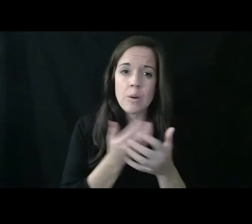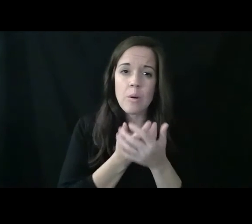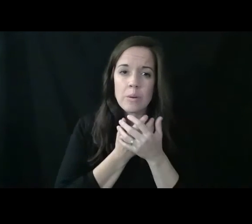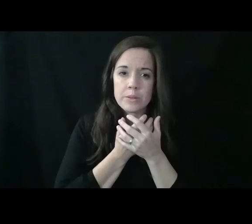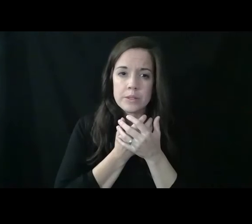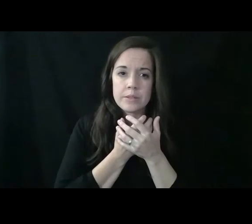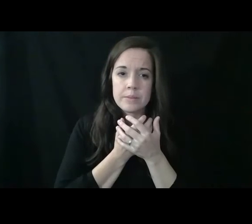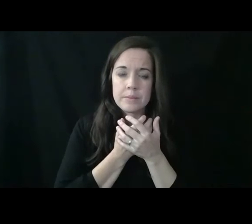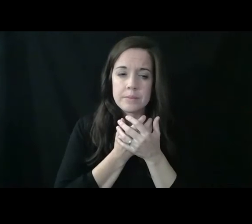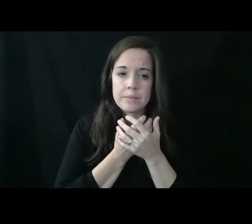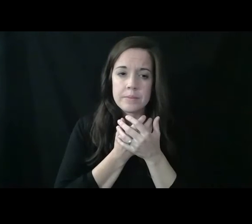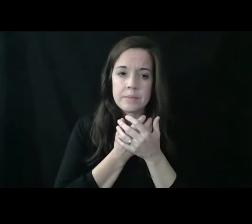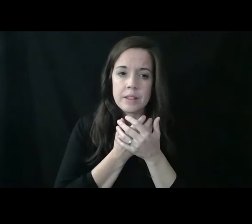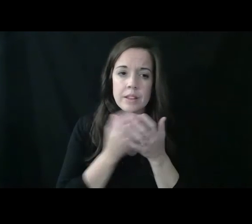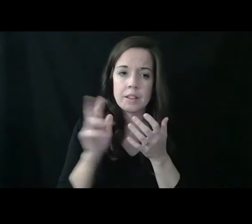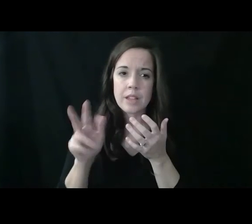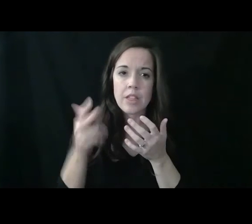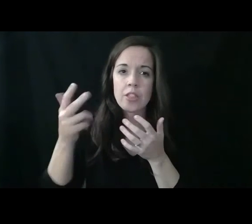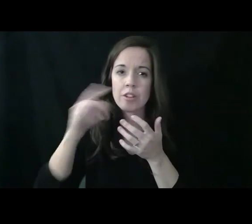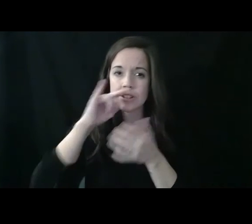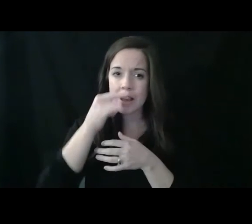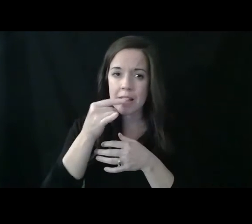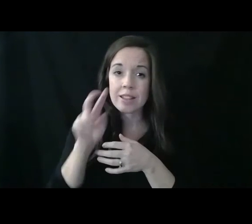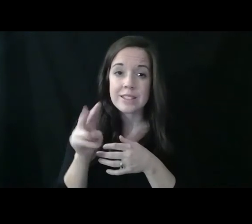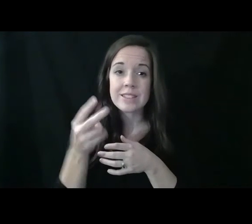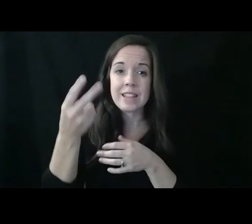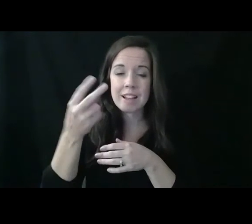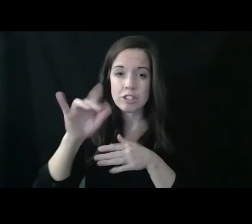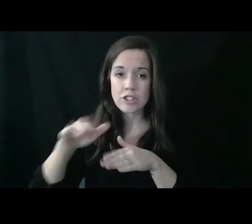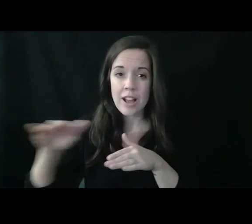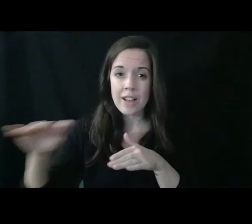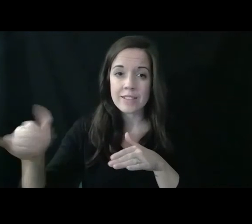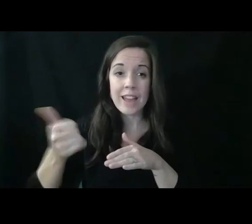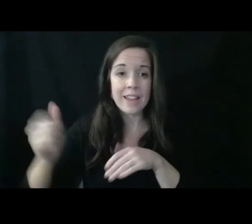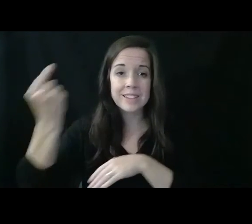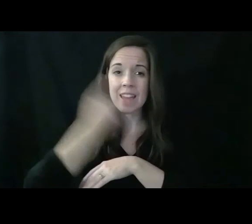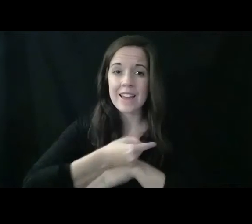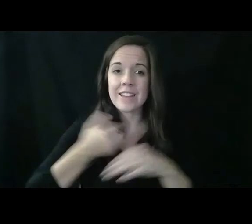The third child that is the second child, any day now. She smiles like people do when they